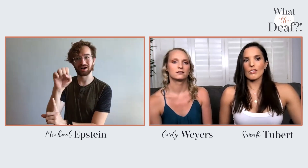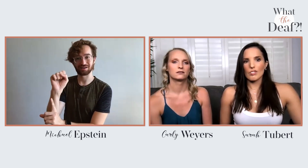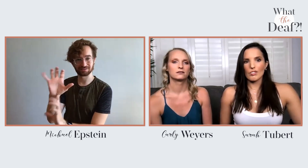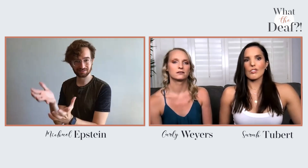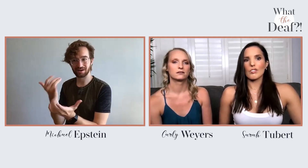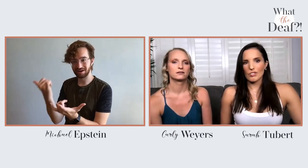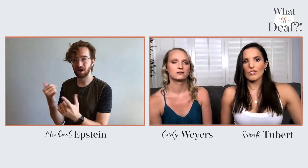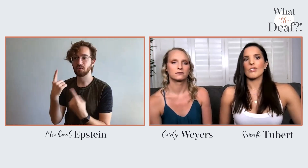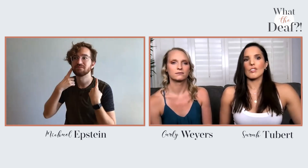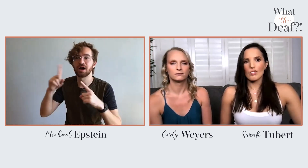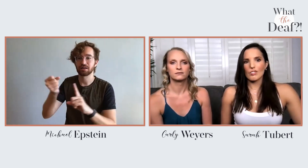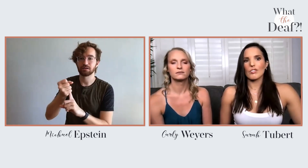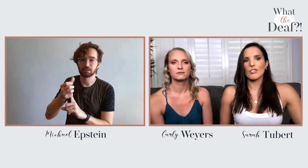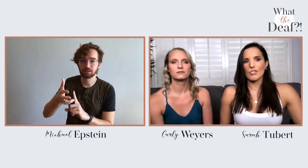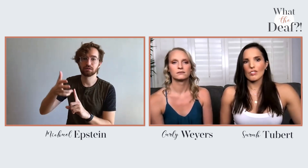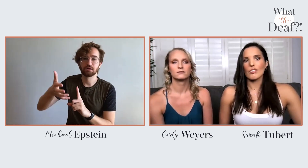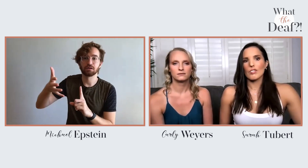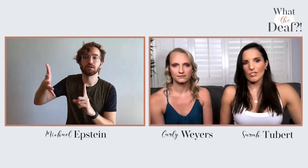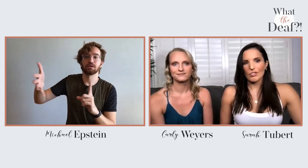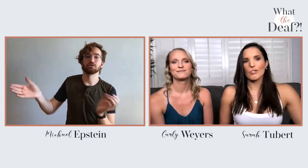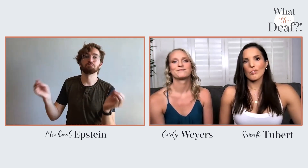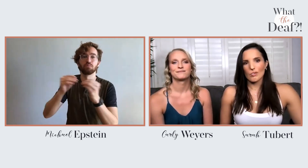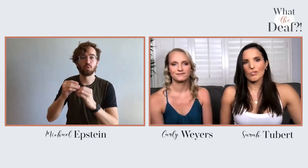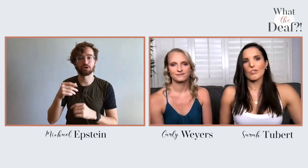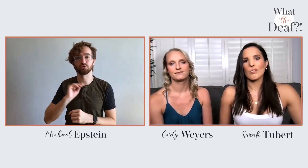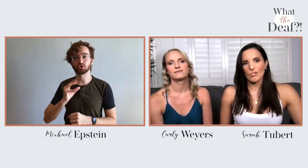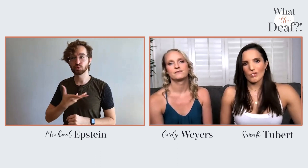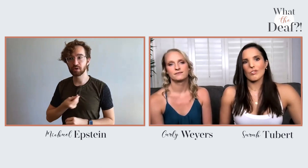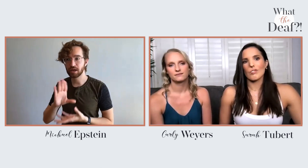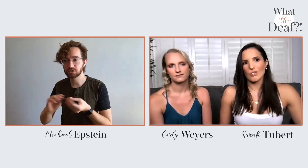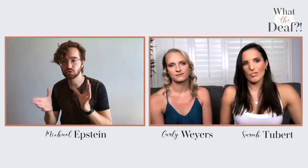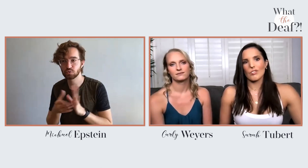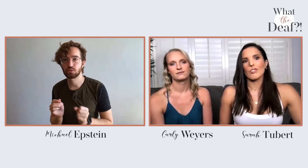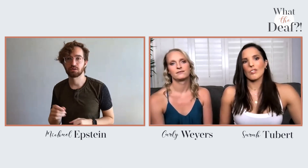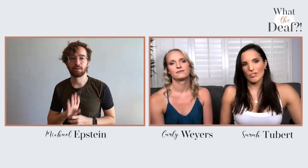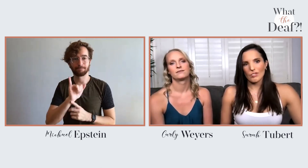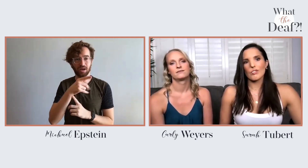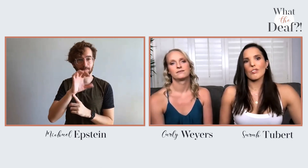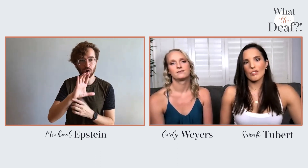And now finally, they've branched out and incorporated trans stories, BIPOC stories,